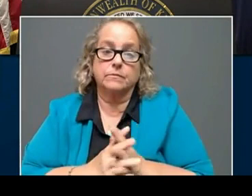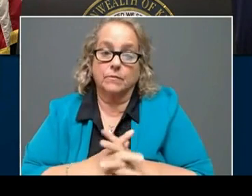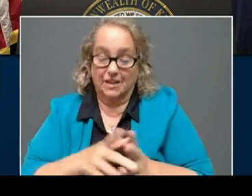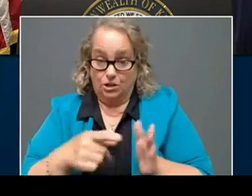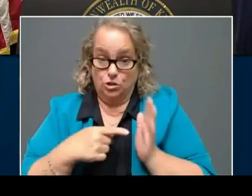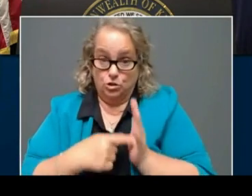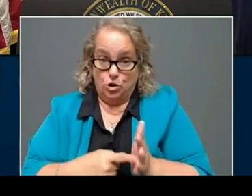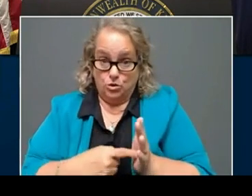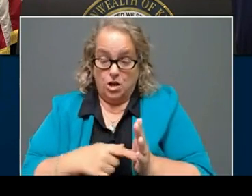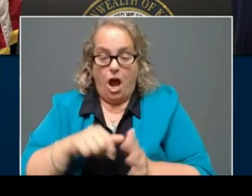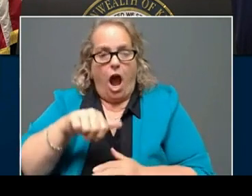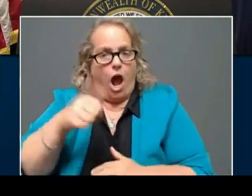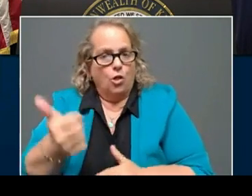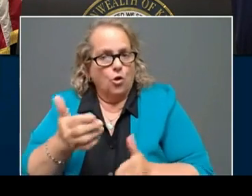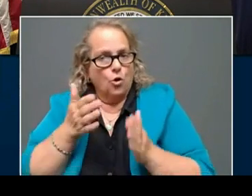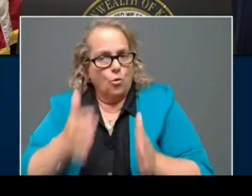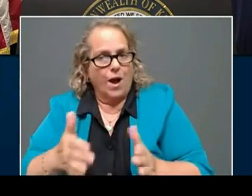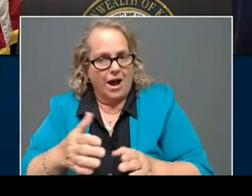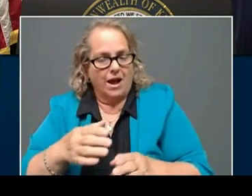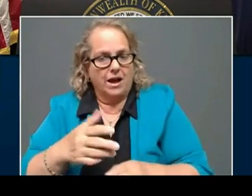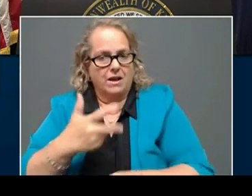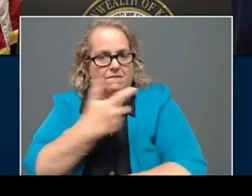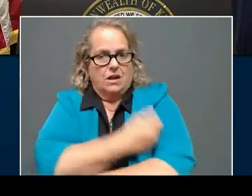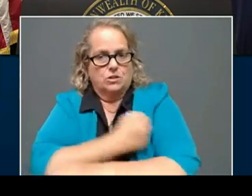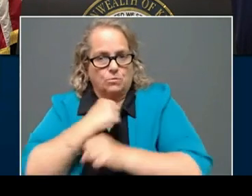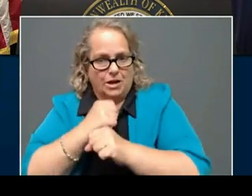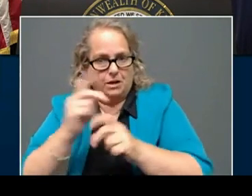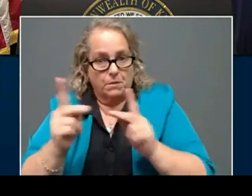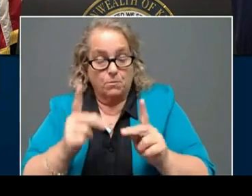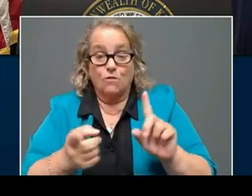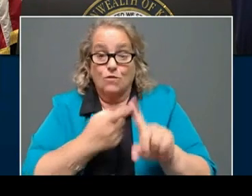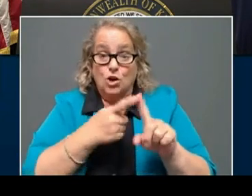vaccines protect people. So the first slide showed how a vaccinated person is